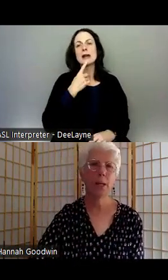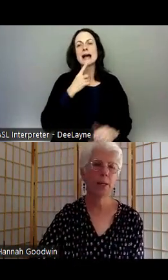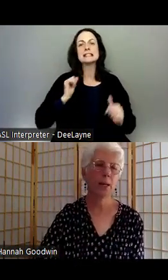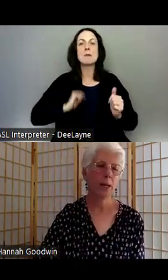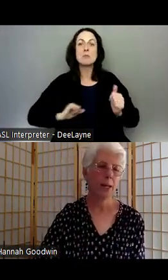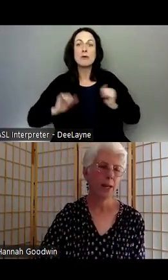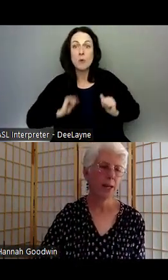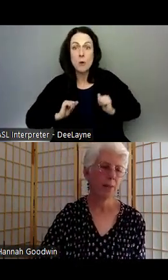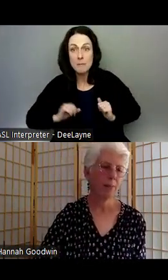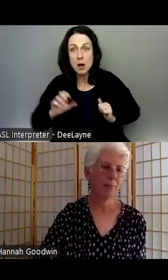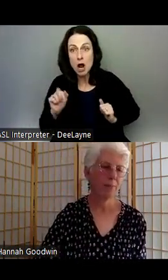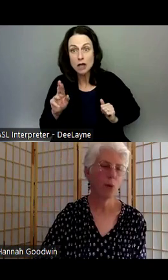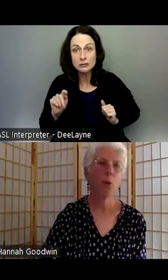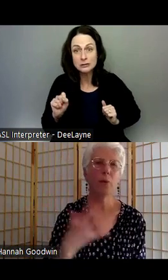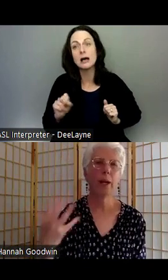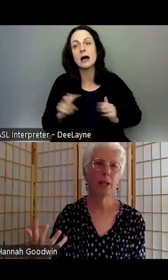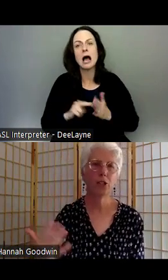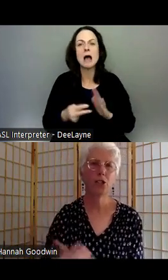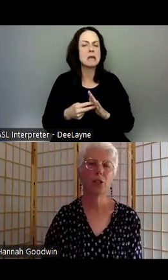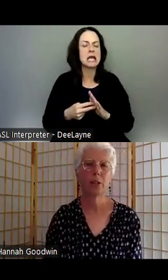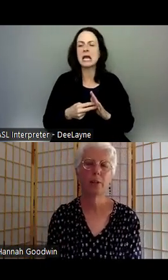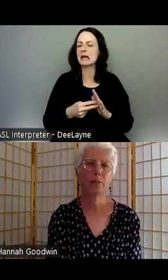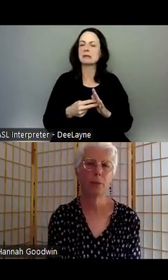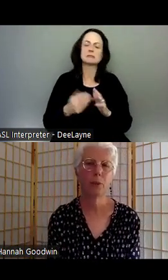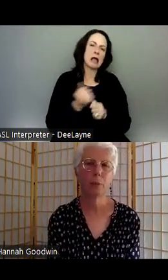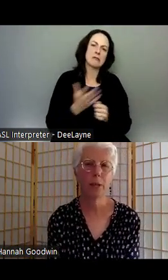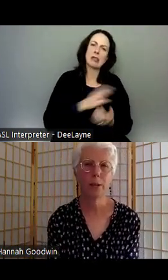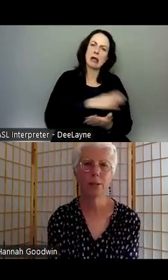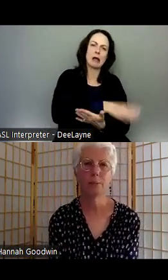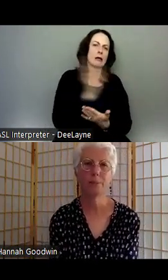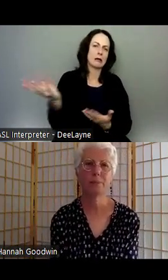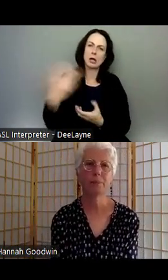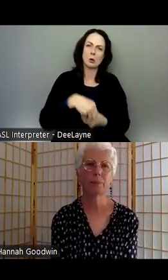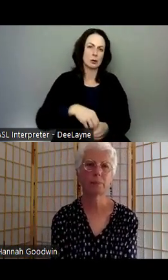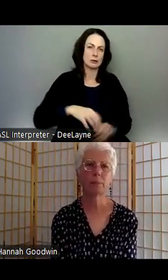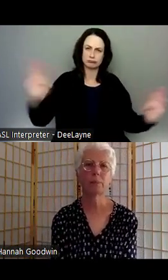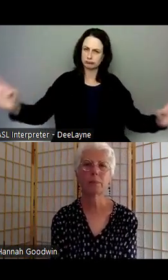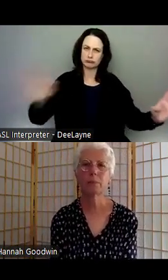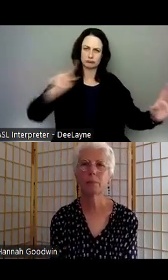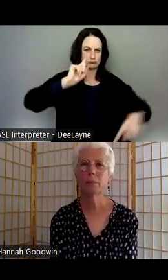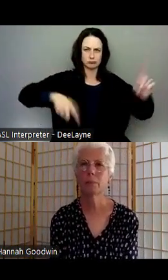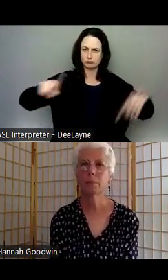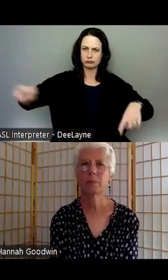I mean the whole range of performing arts. Yeah.